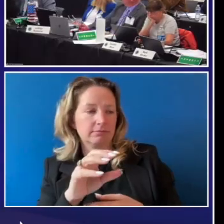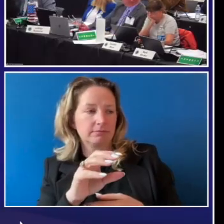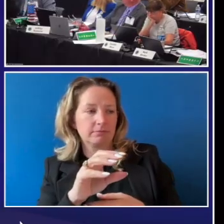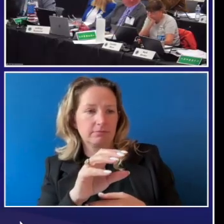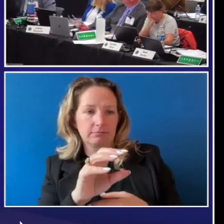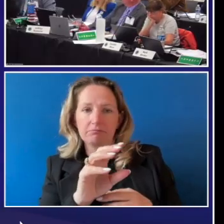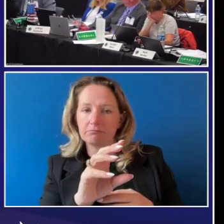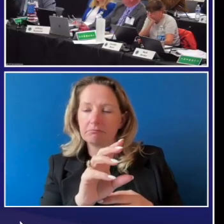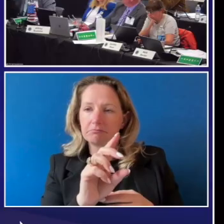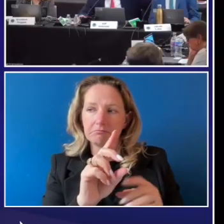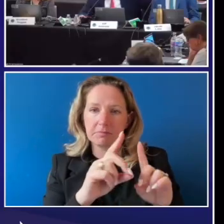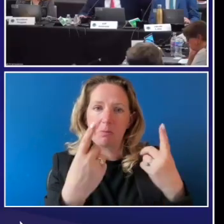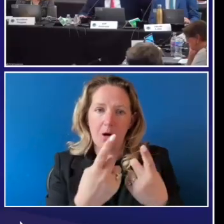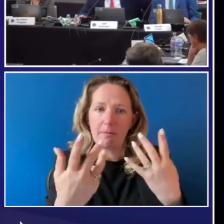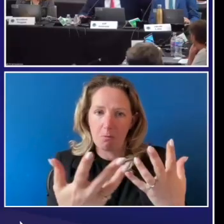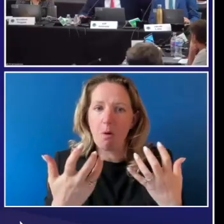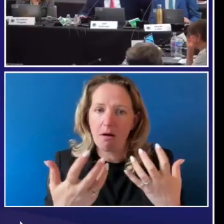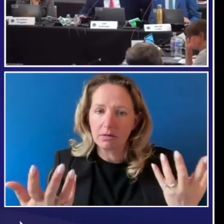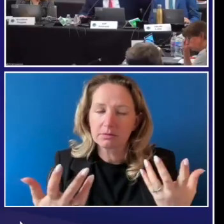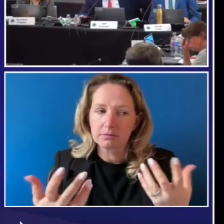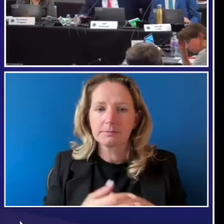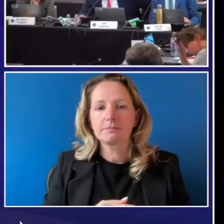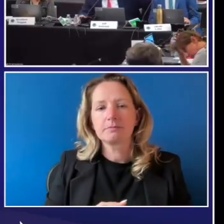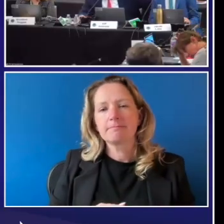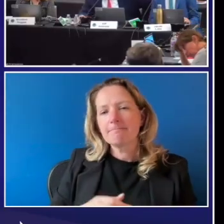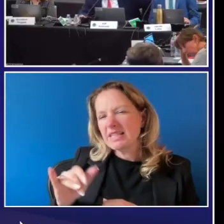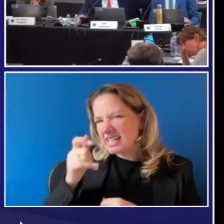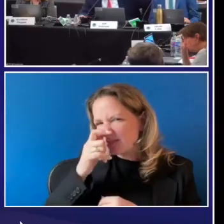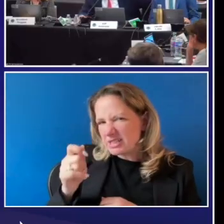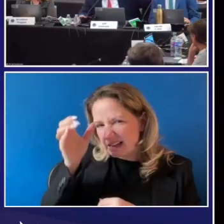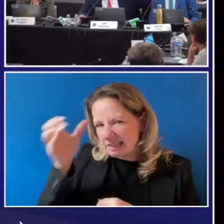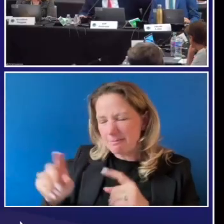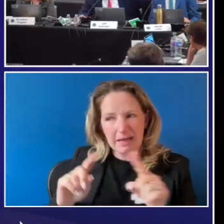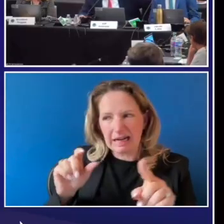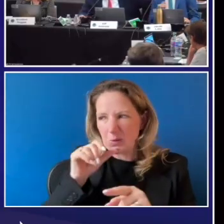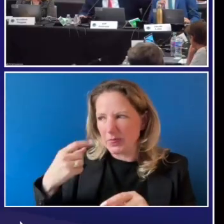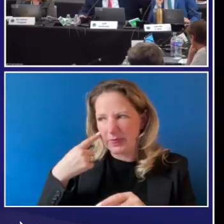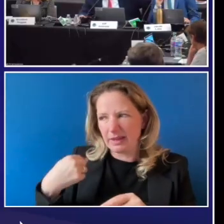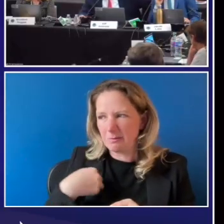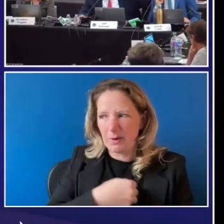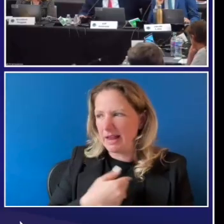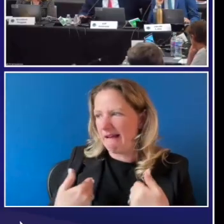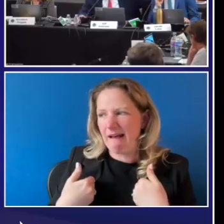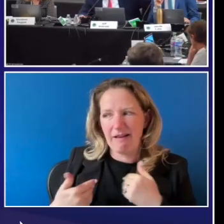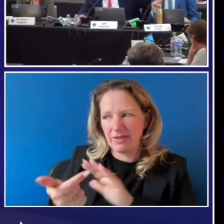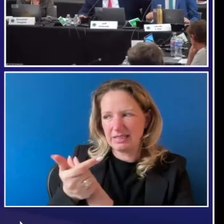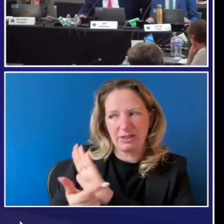Jen Charging Concept? I'm not sure we have the statutory authority to do, something like that. Um, and if you think we do, if we